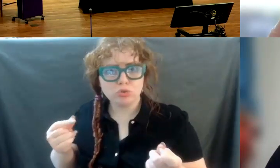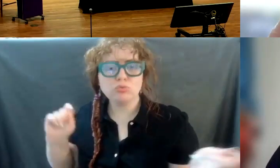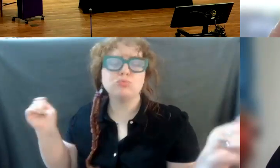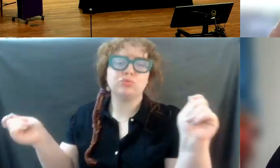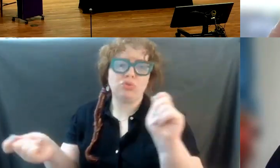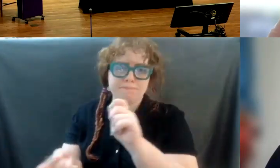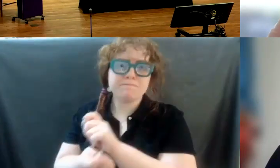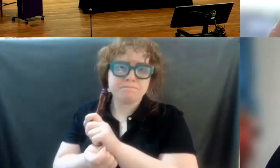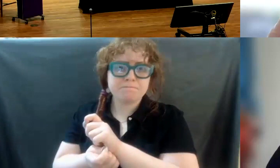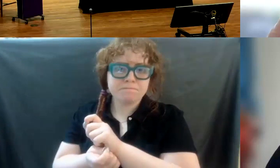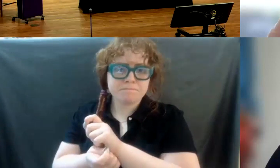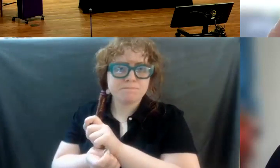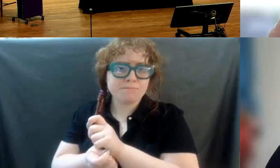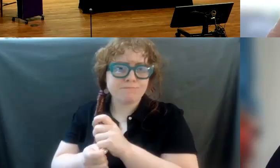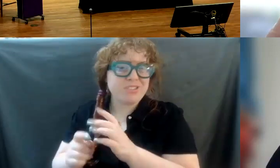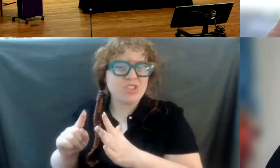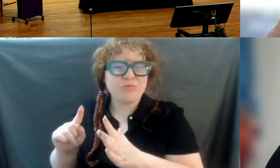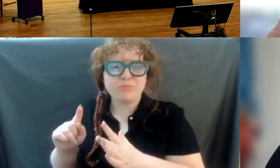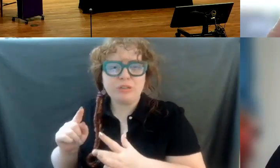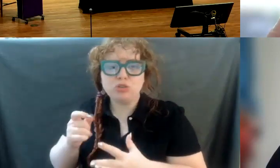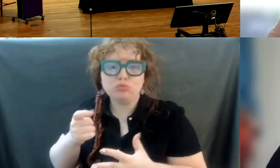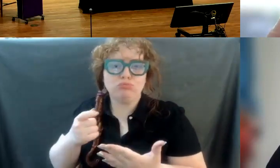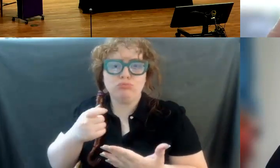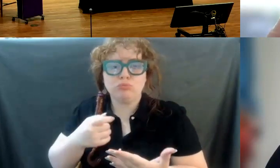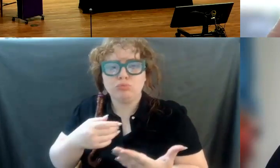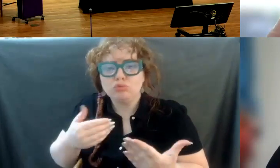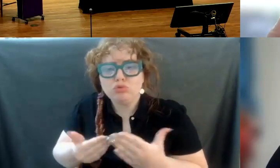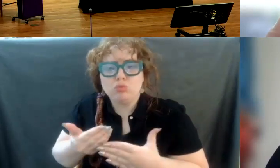So one from like the community